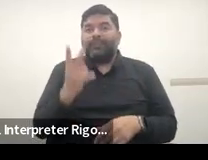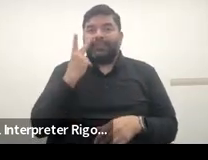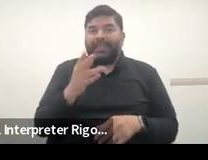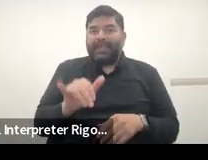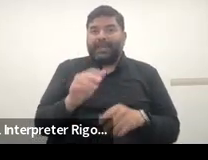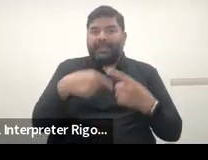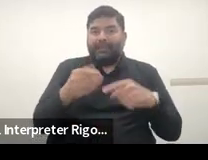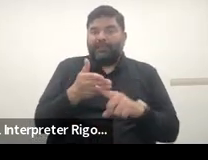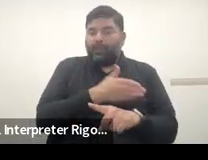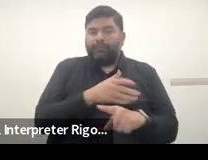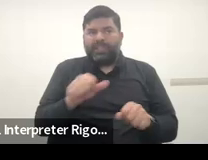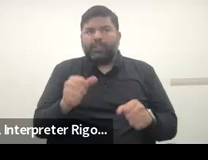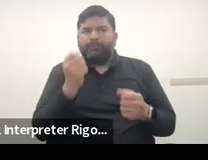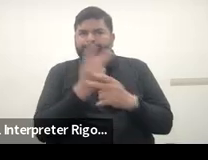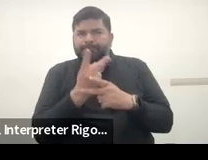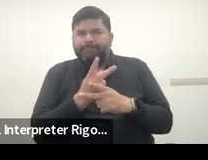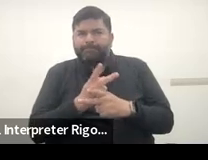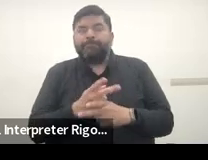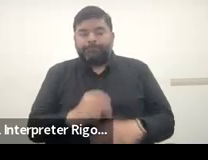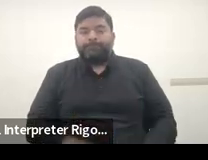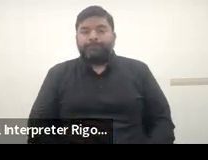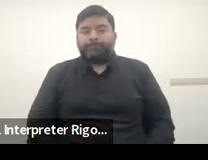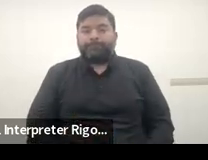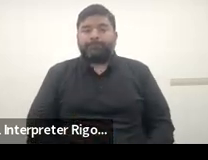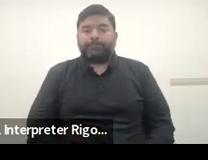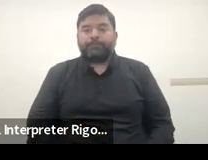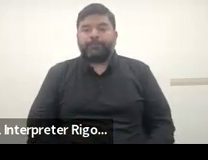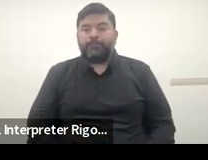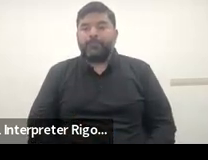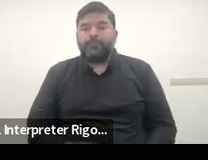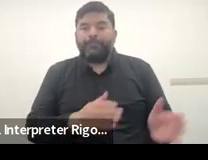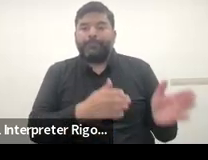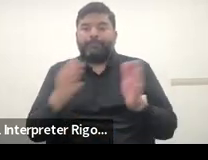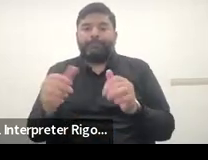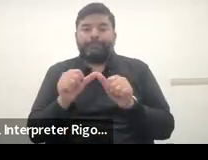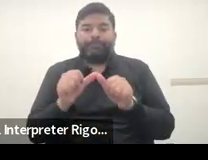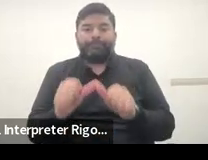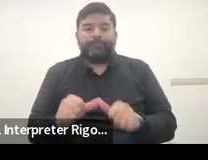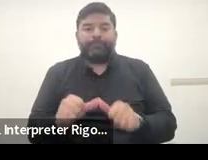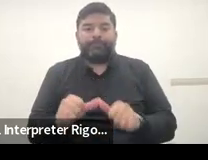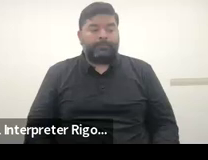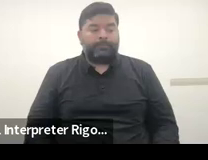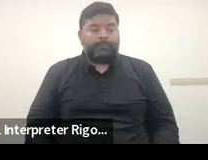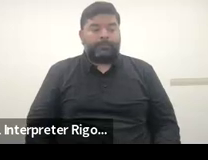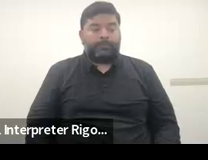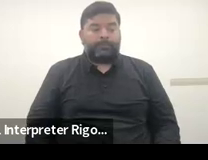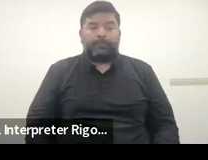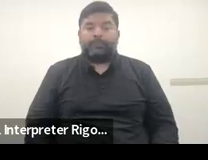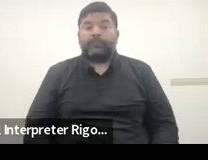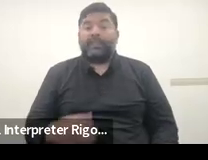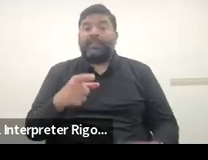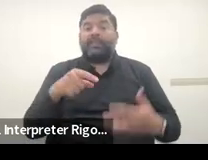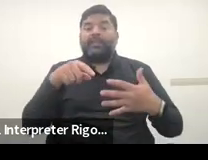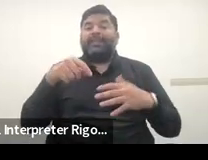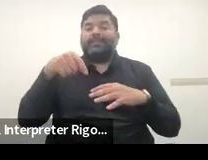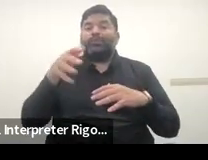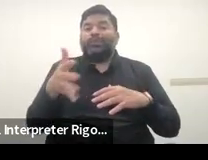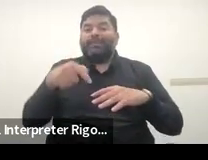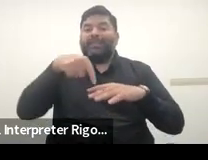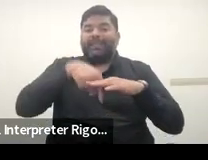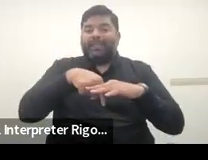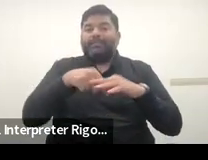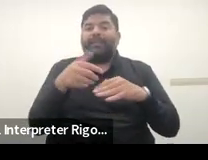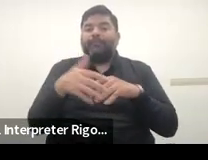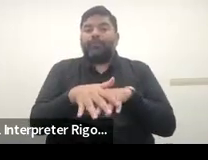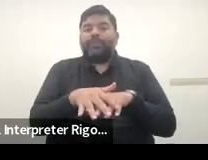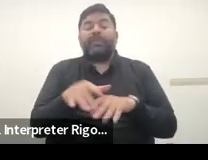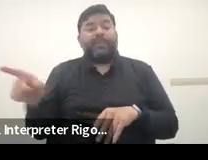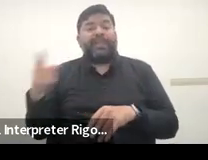Let's go on to the next form of semi-deep infusion. They [Sheth et al] also say that semi-deep infusion can